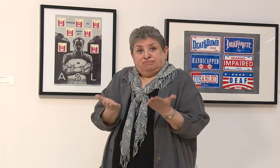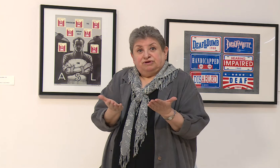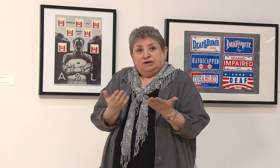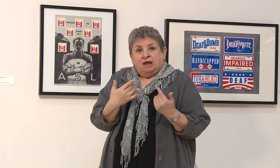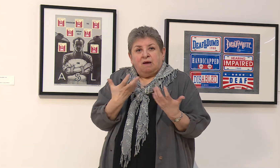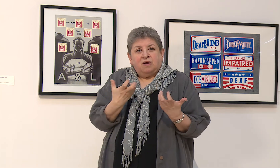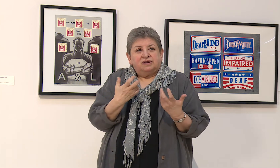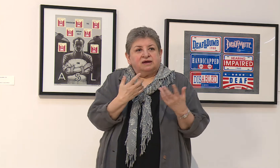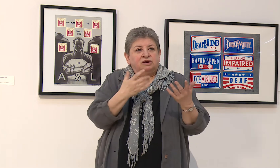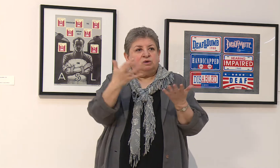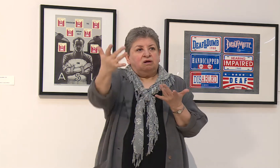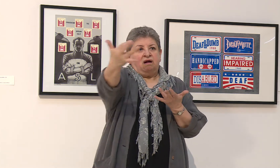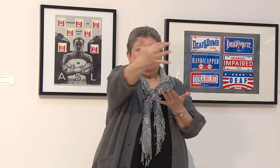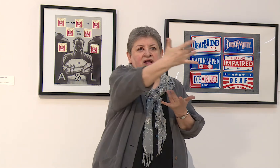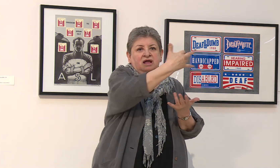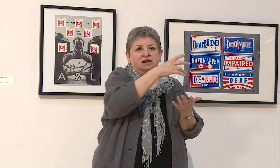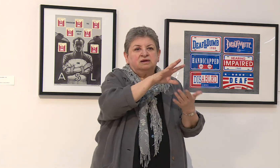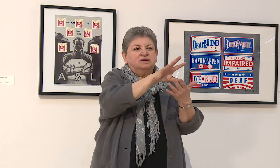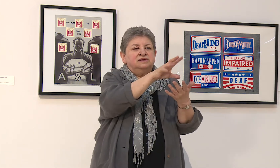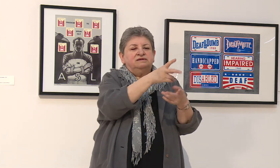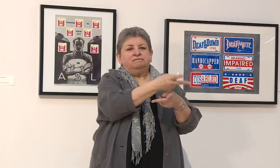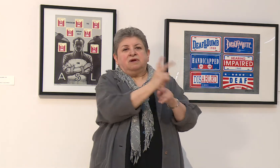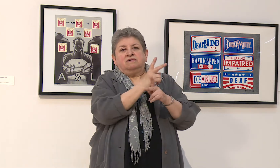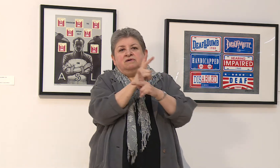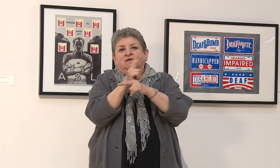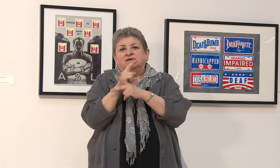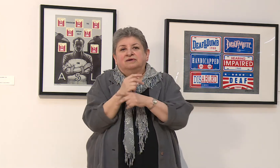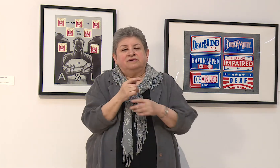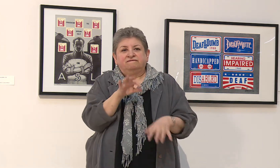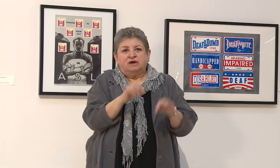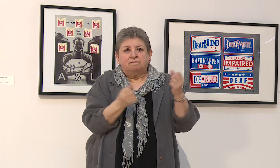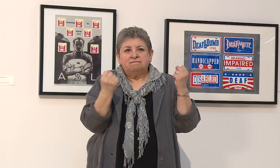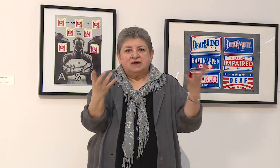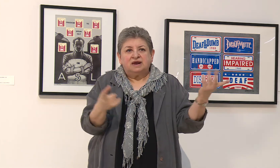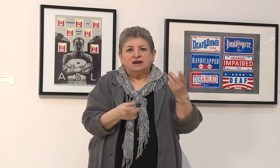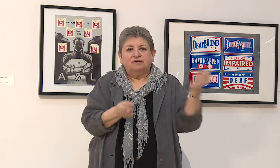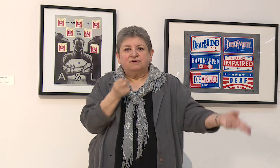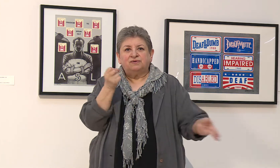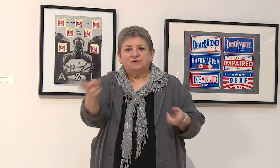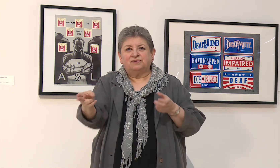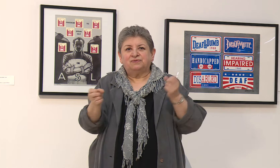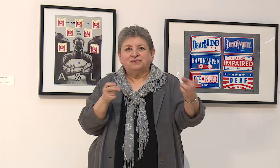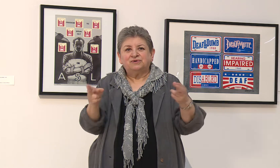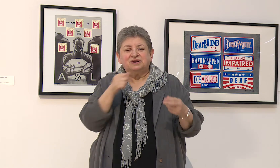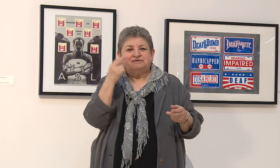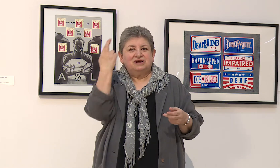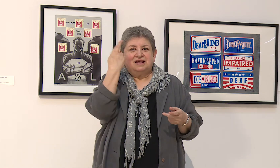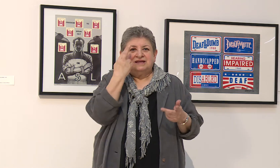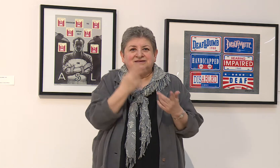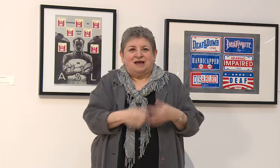I wanted to find all of those pieces and publish them. But when I went to connect with those